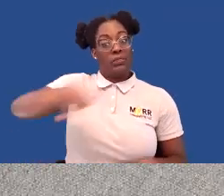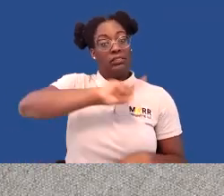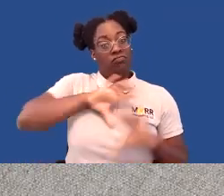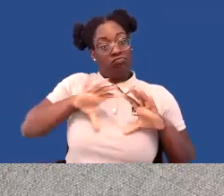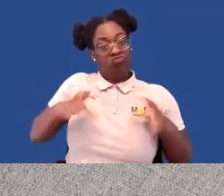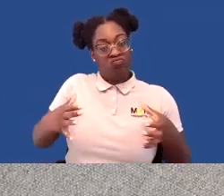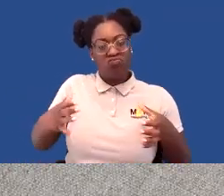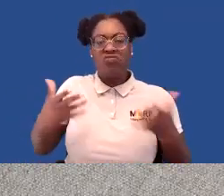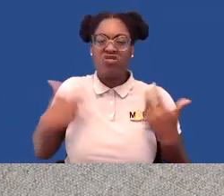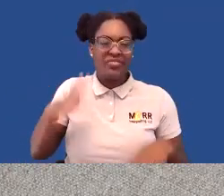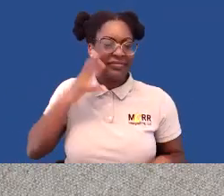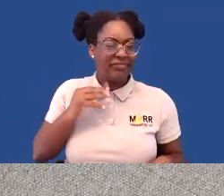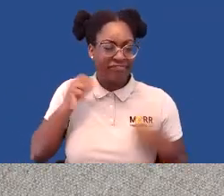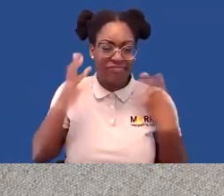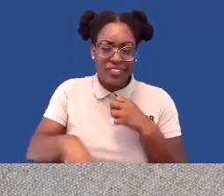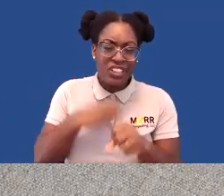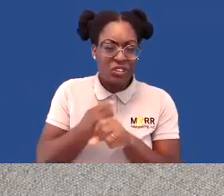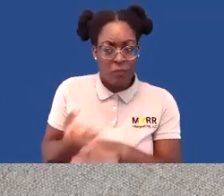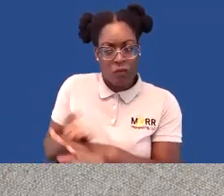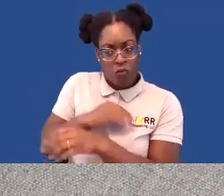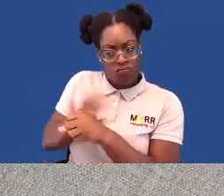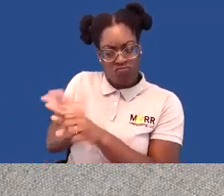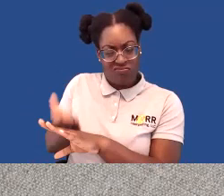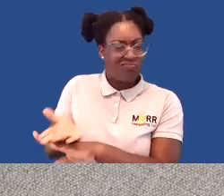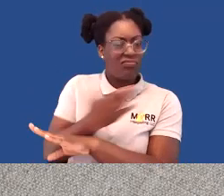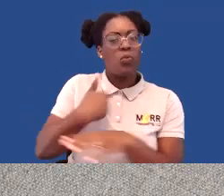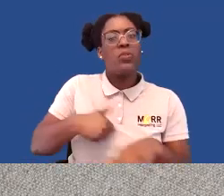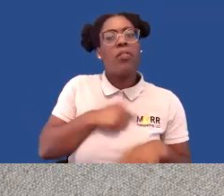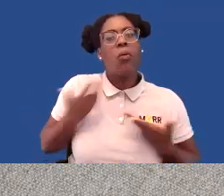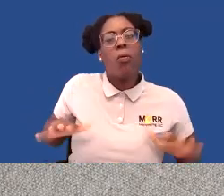I've seen so many great resources, training materials, etc.